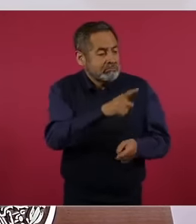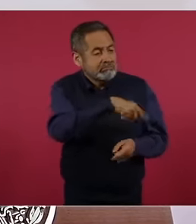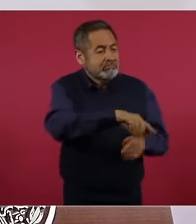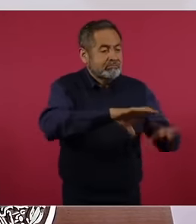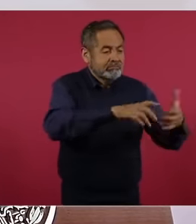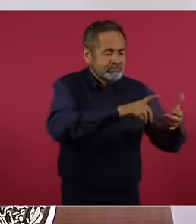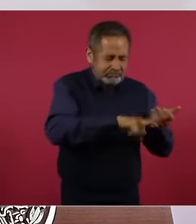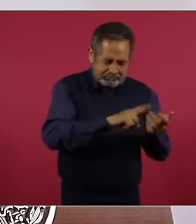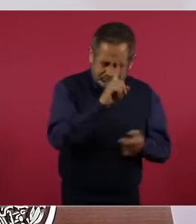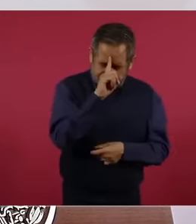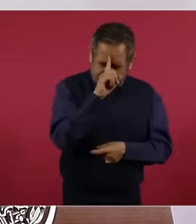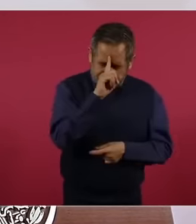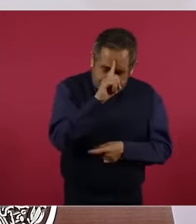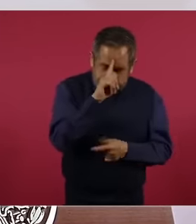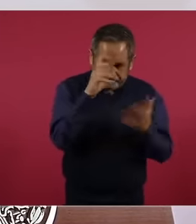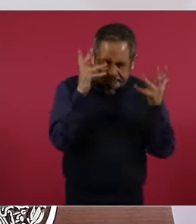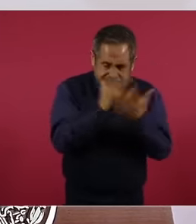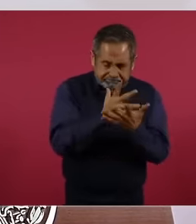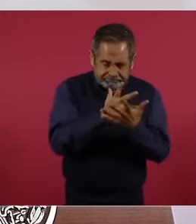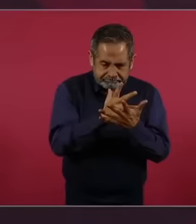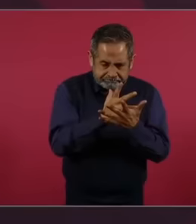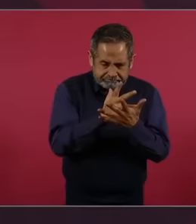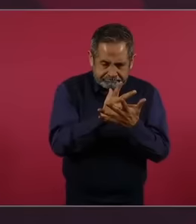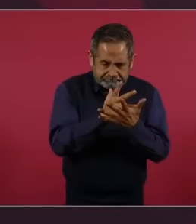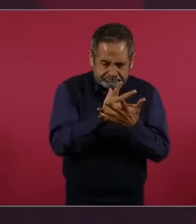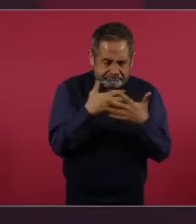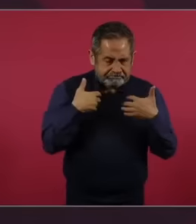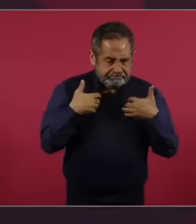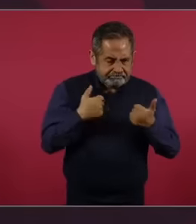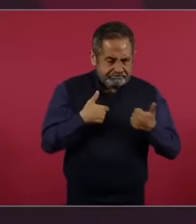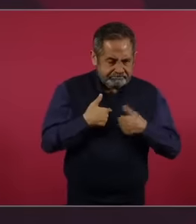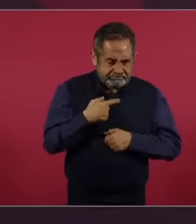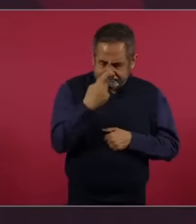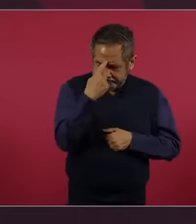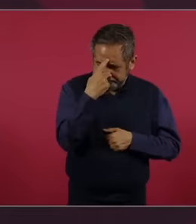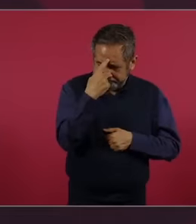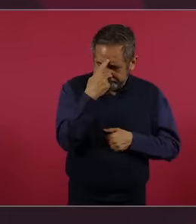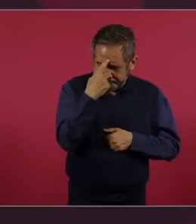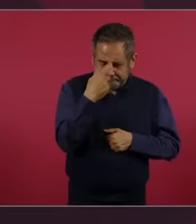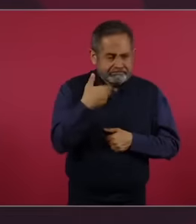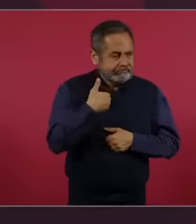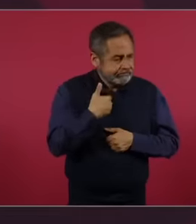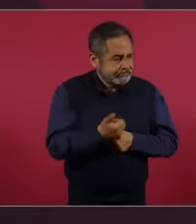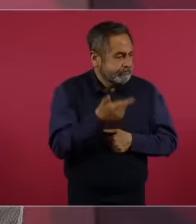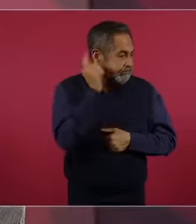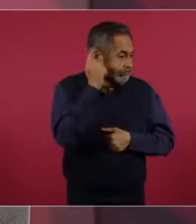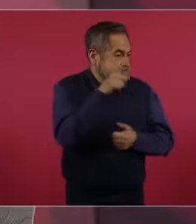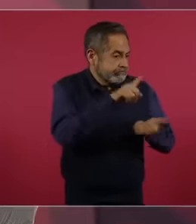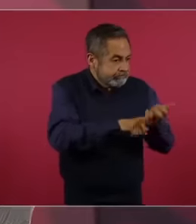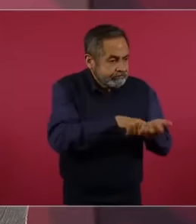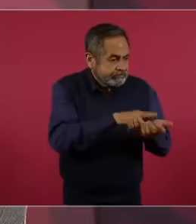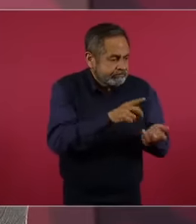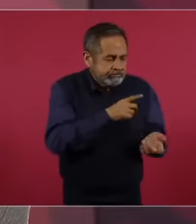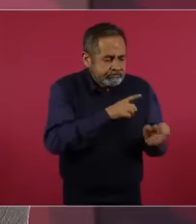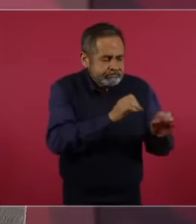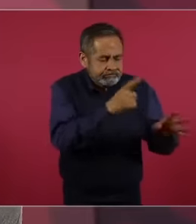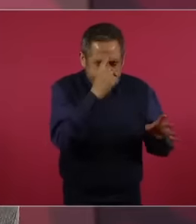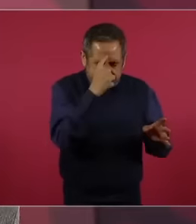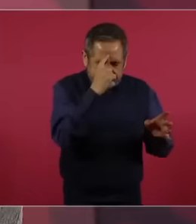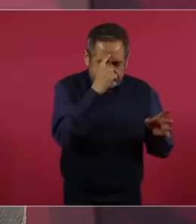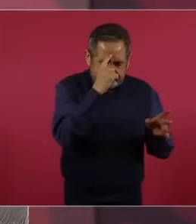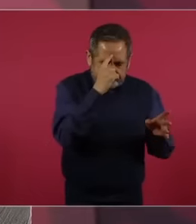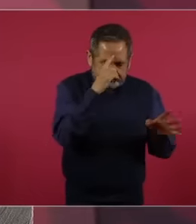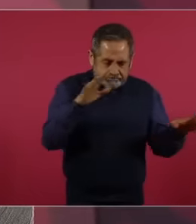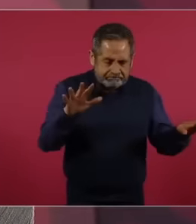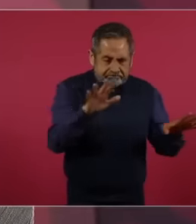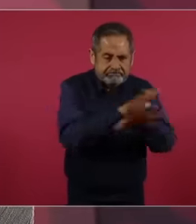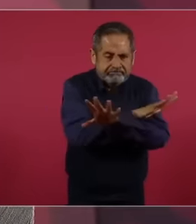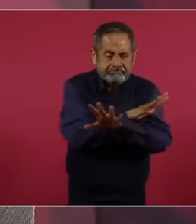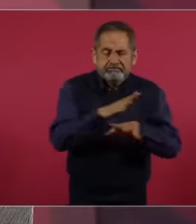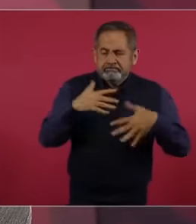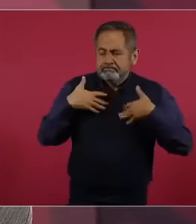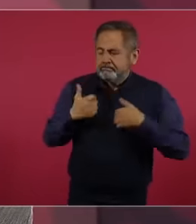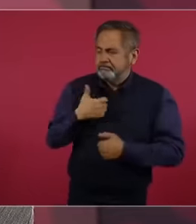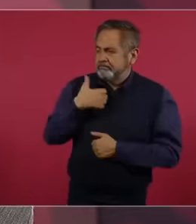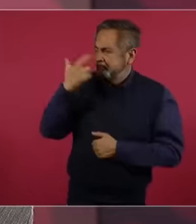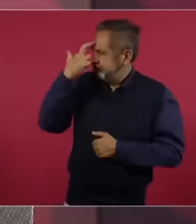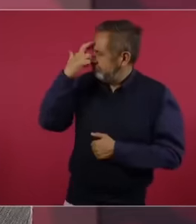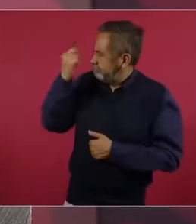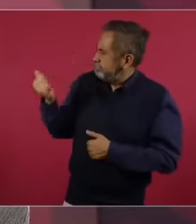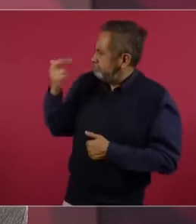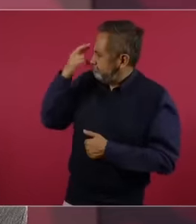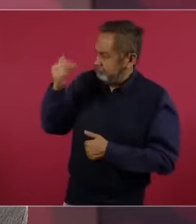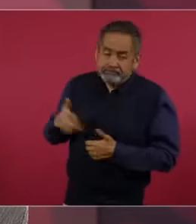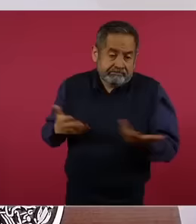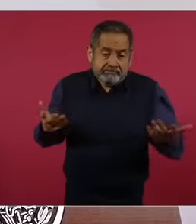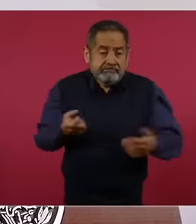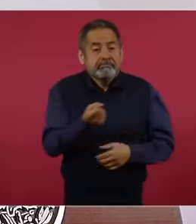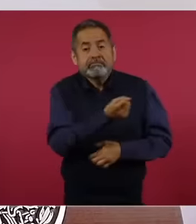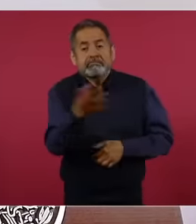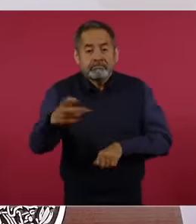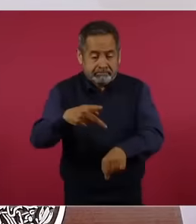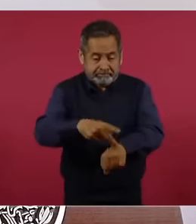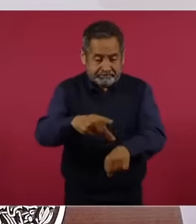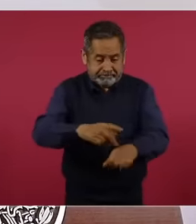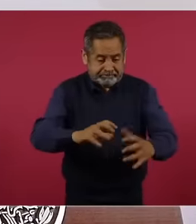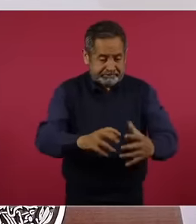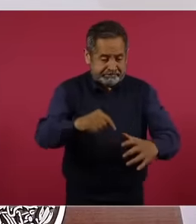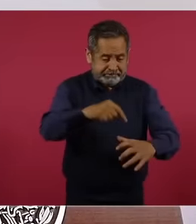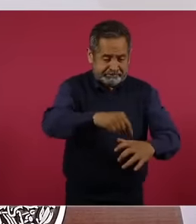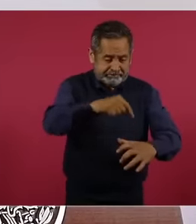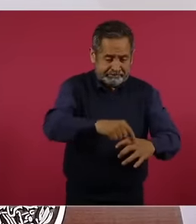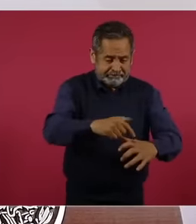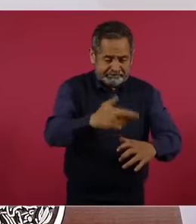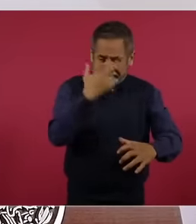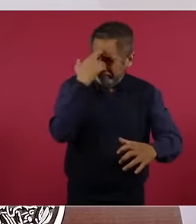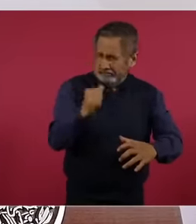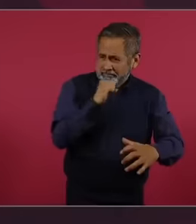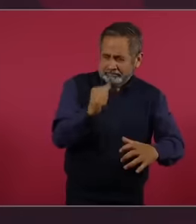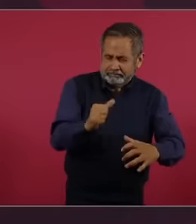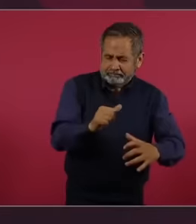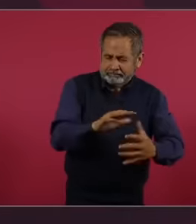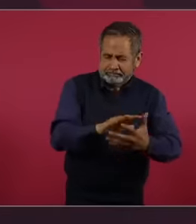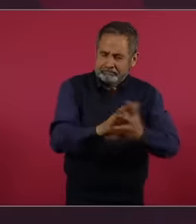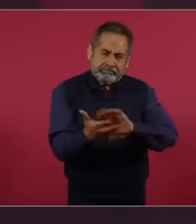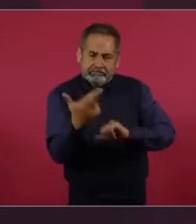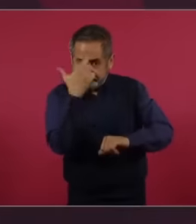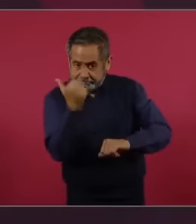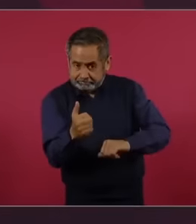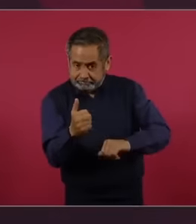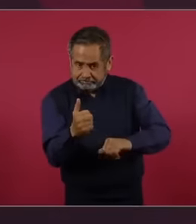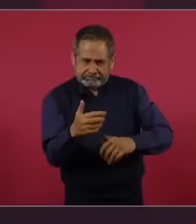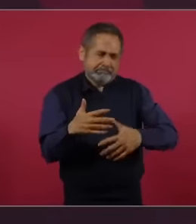their senses, that they will change, even the stones change their way of looking, eh. And you have to be patient,